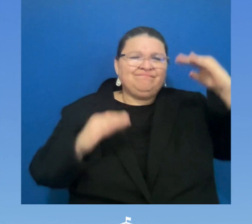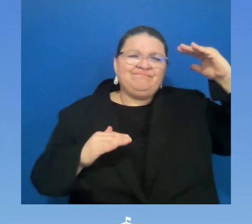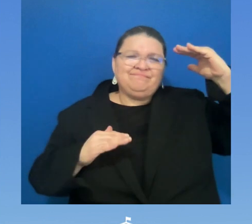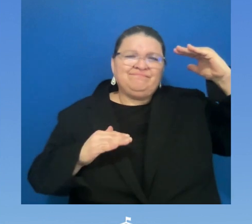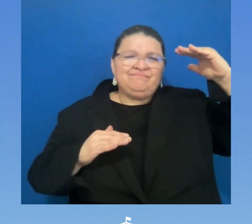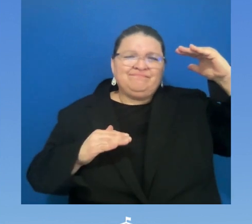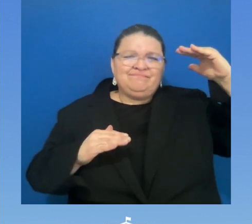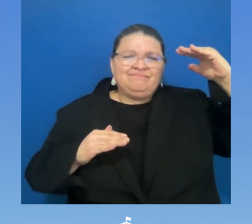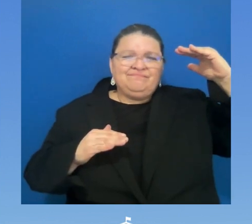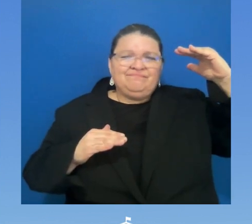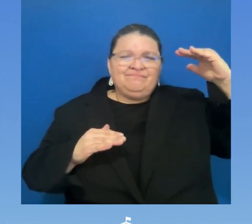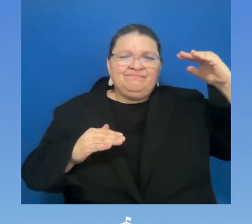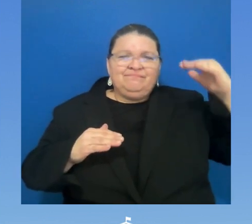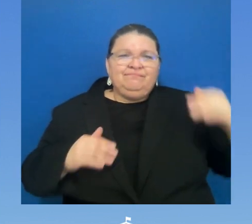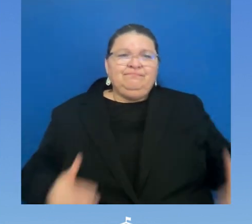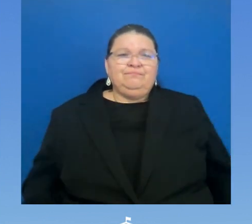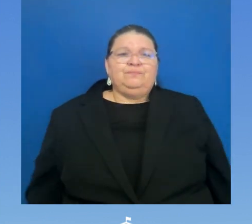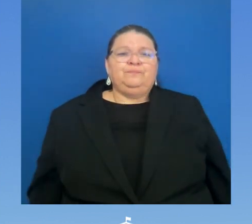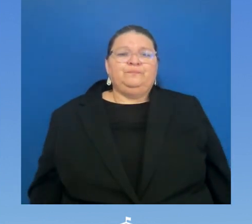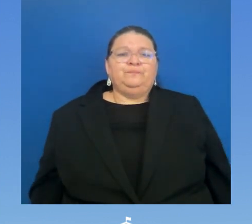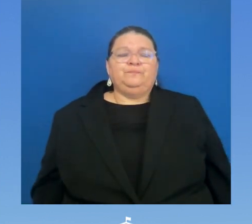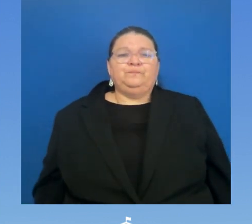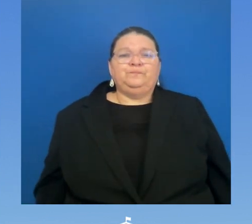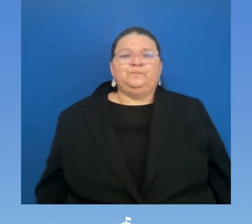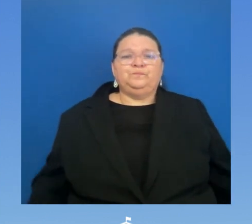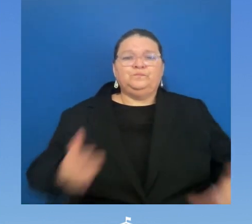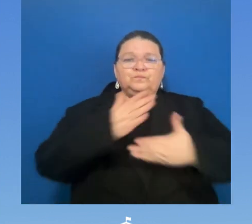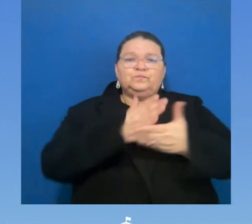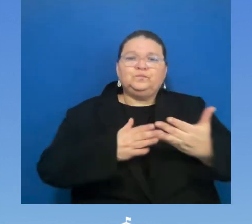with some women of color coded significantly less.